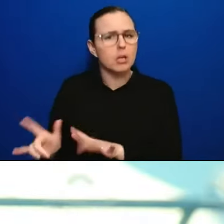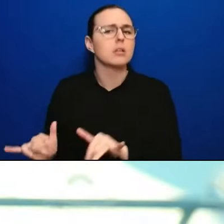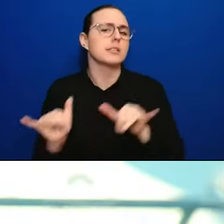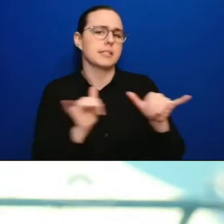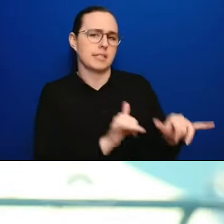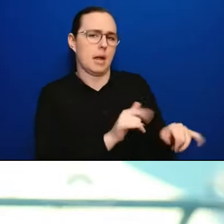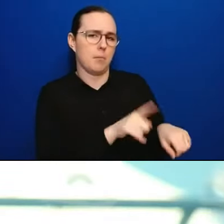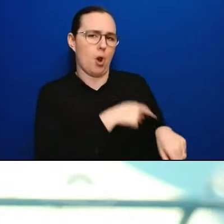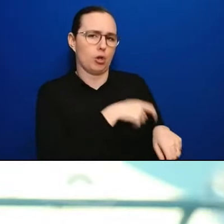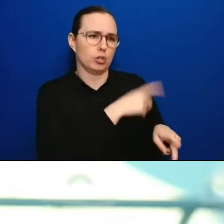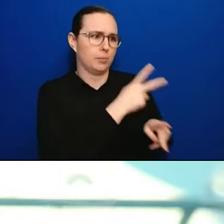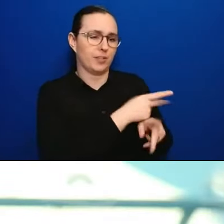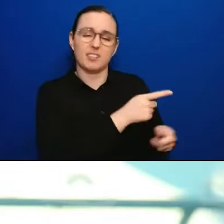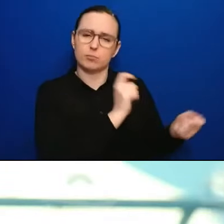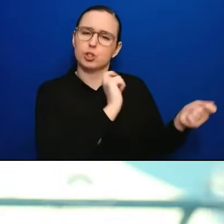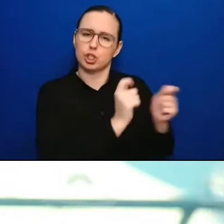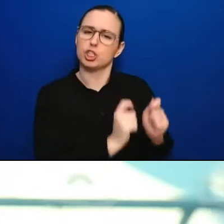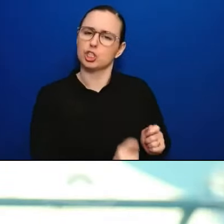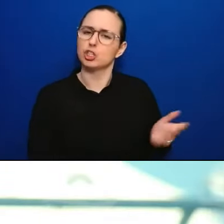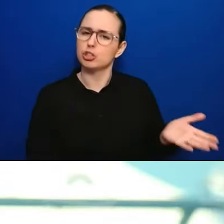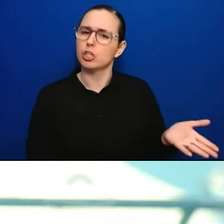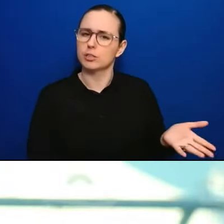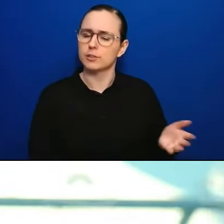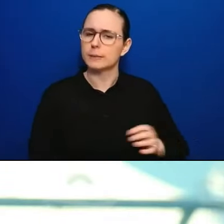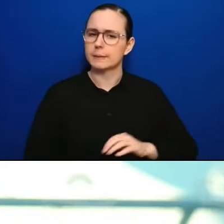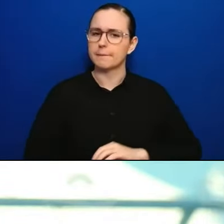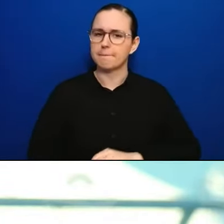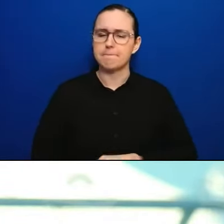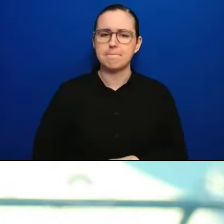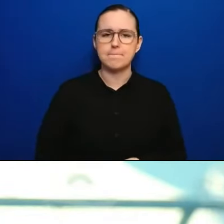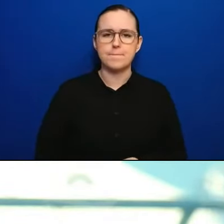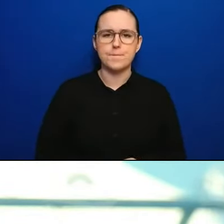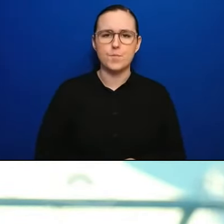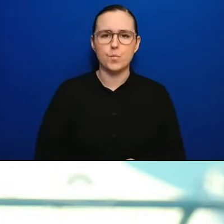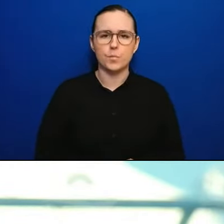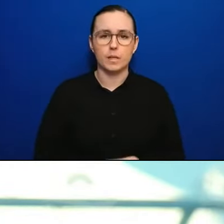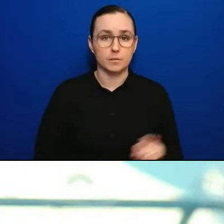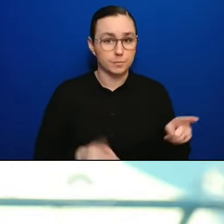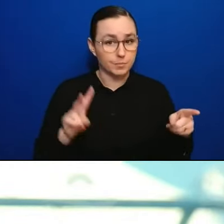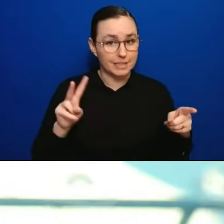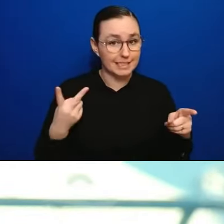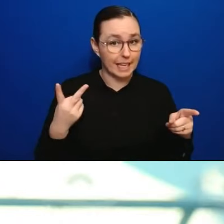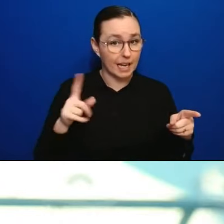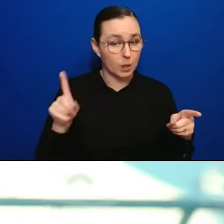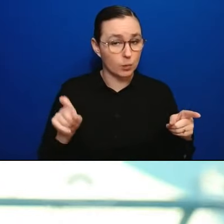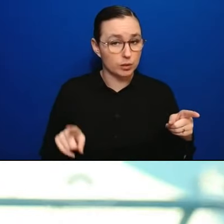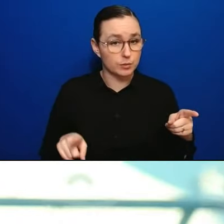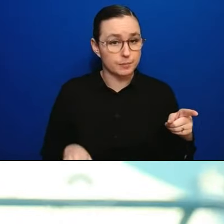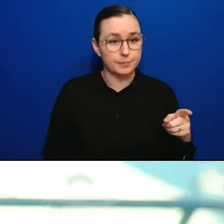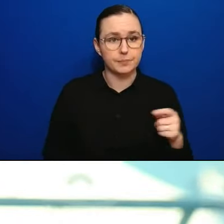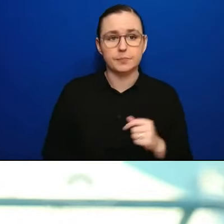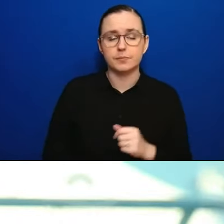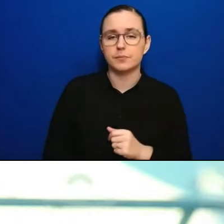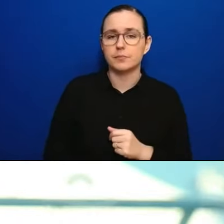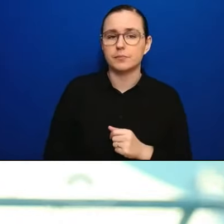illness in many cases in both staff and residents. Binder, did you have a